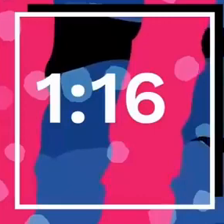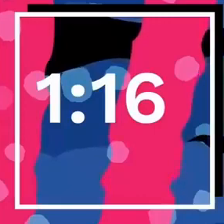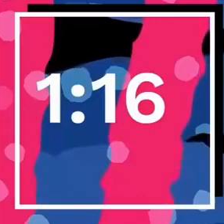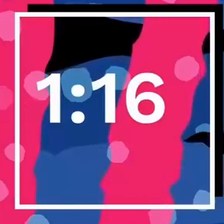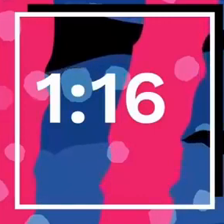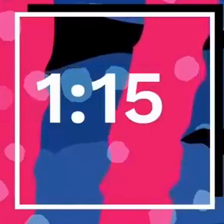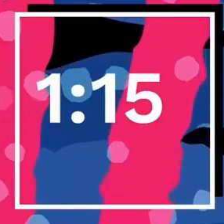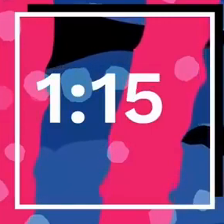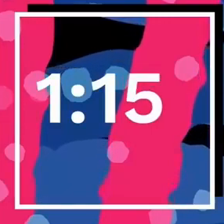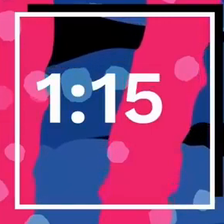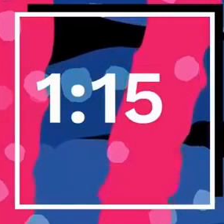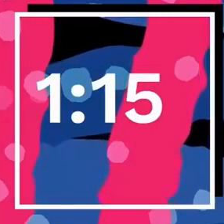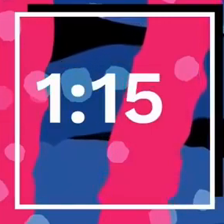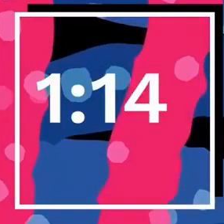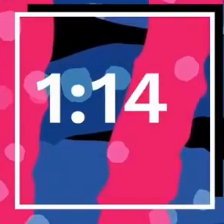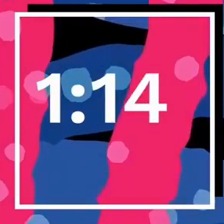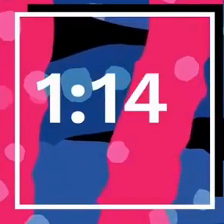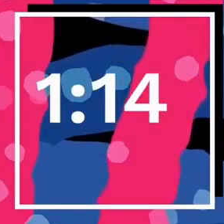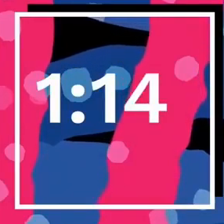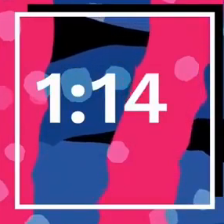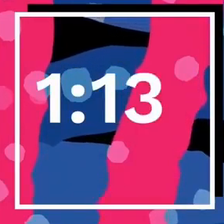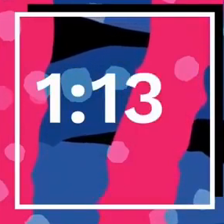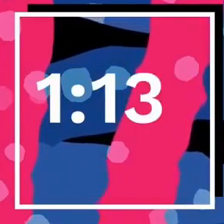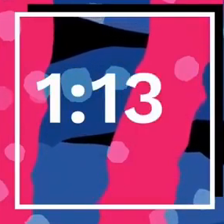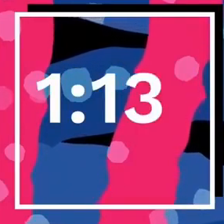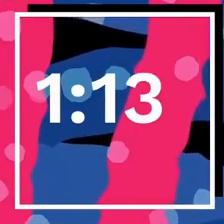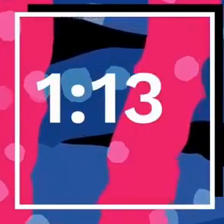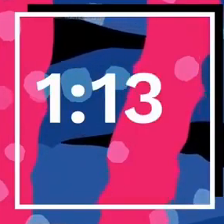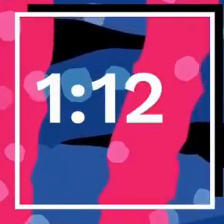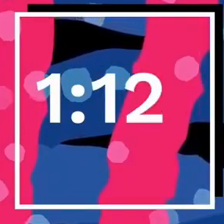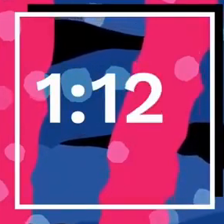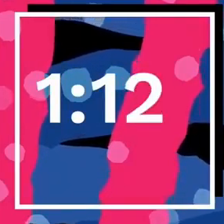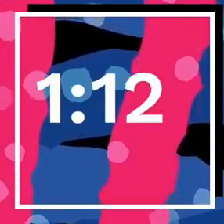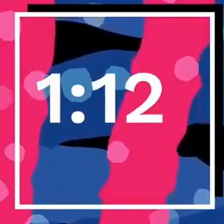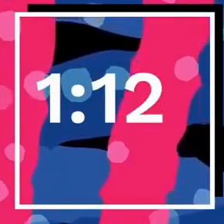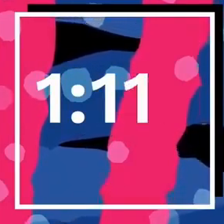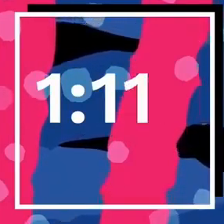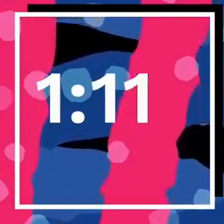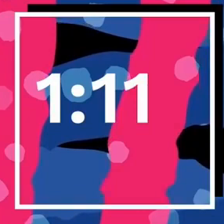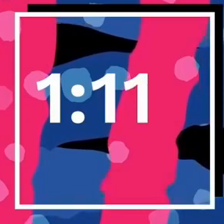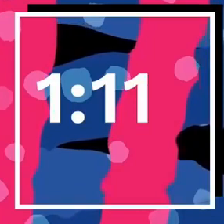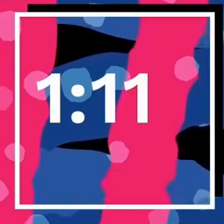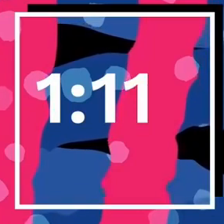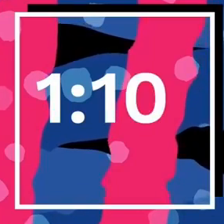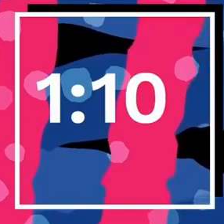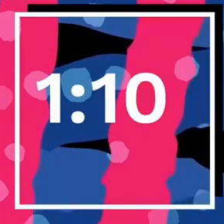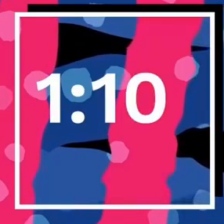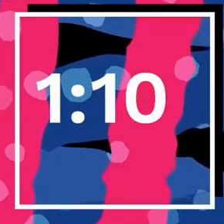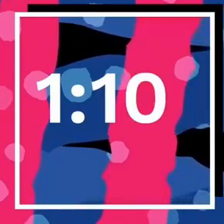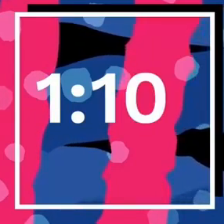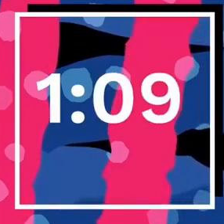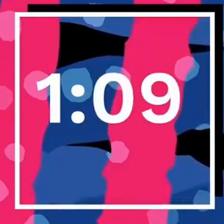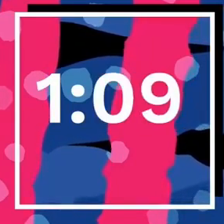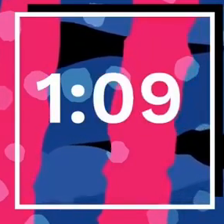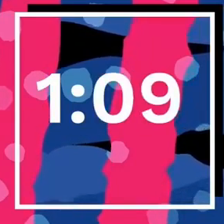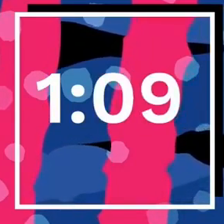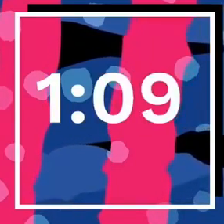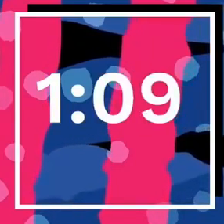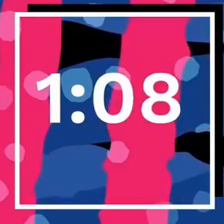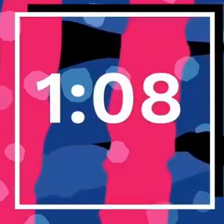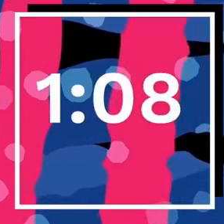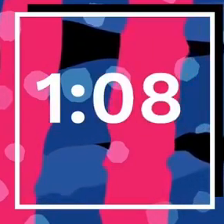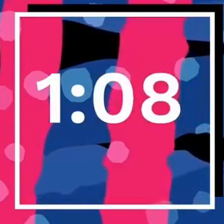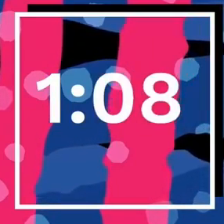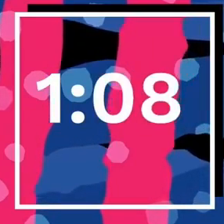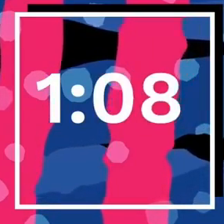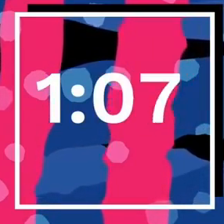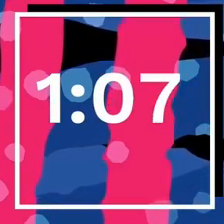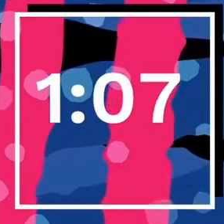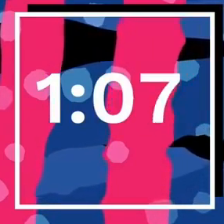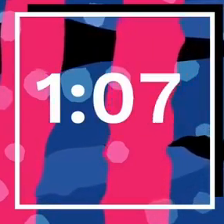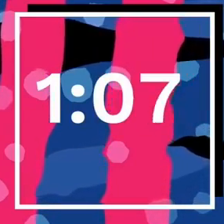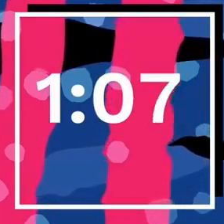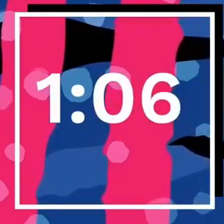NECESSITIES.